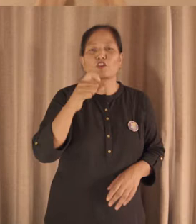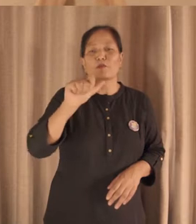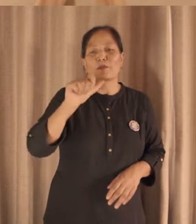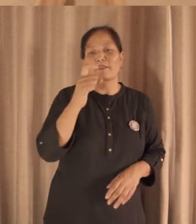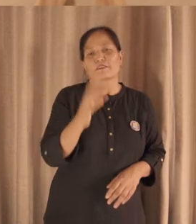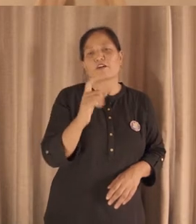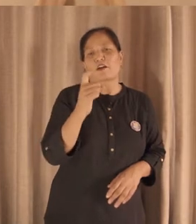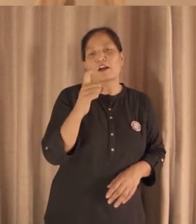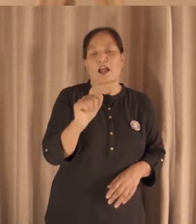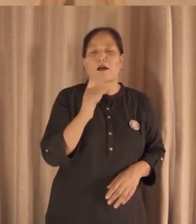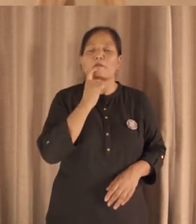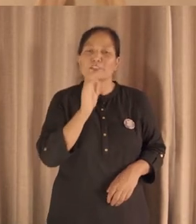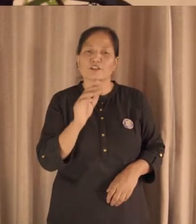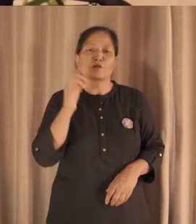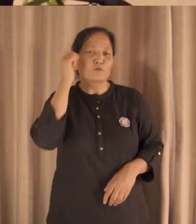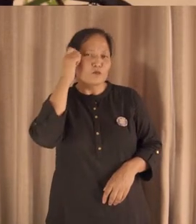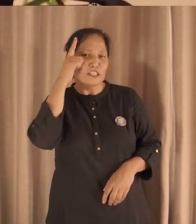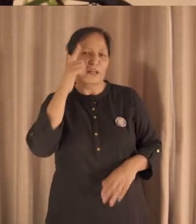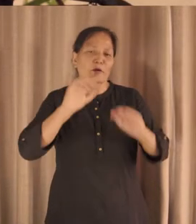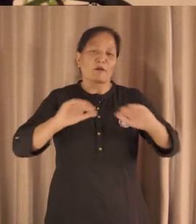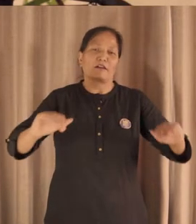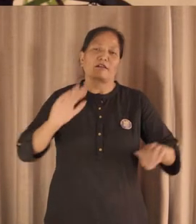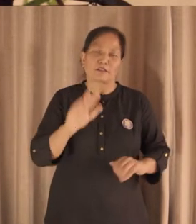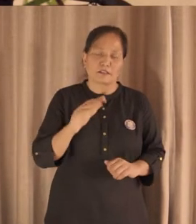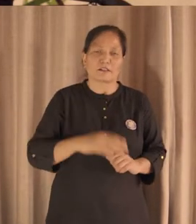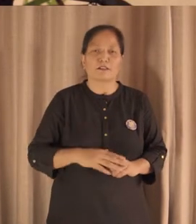there will be a lacking in the understanding of the Nepali society.